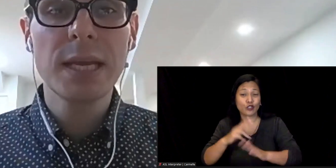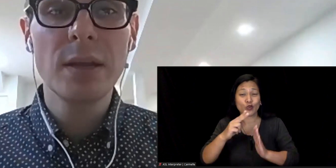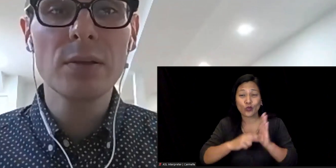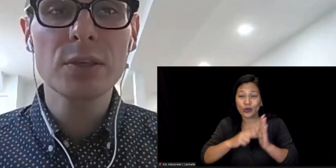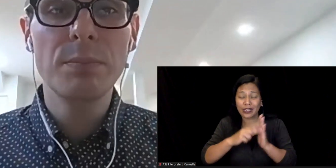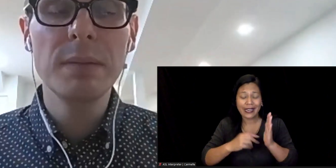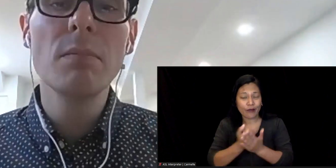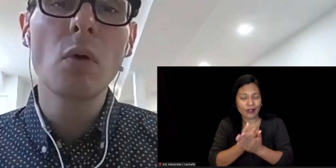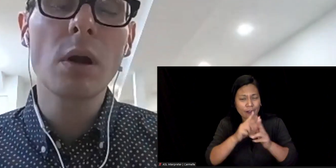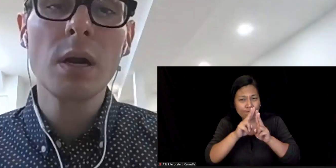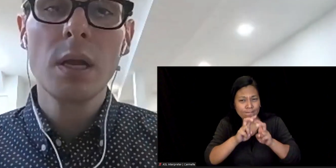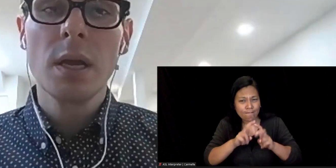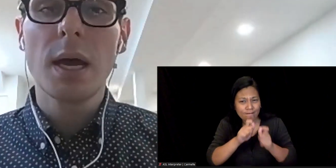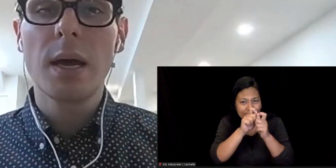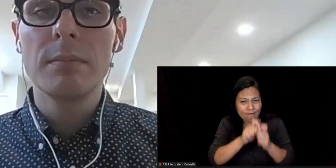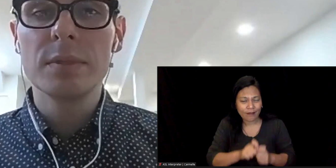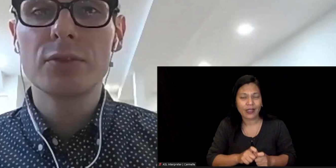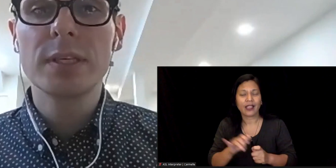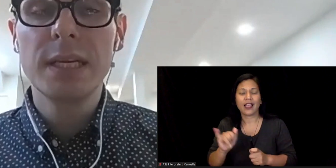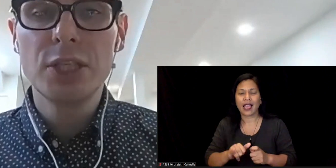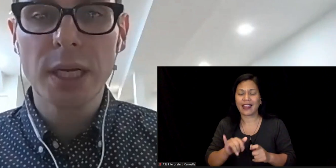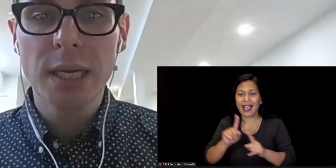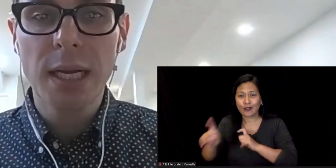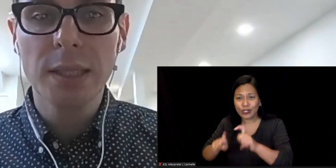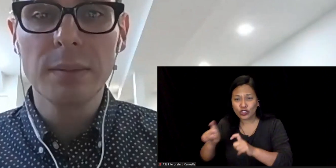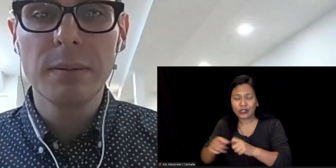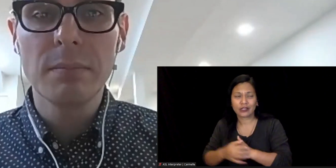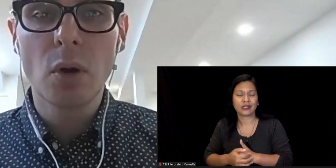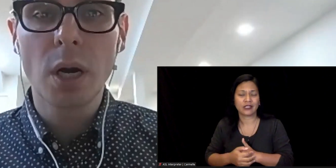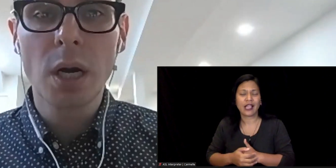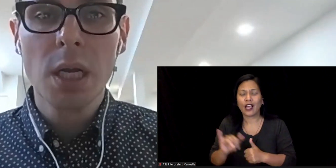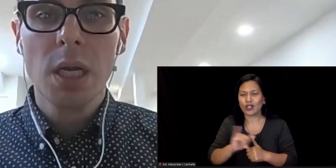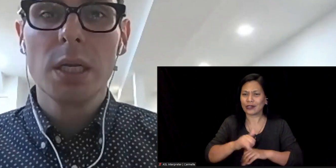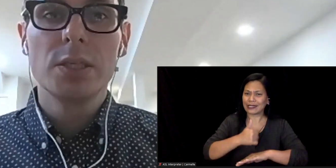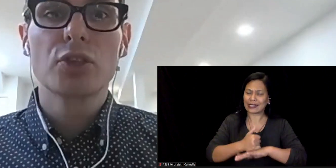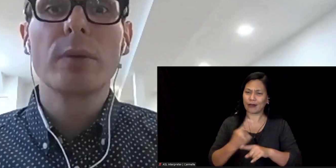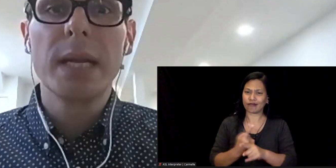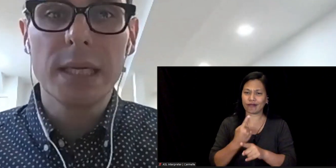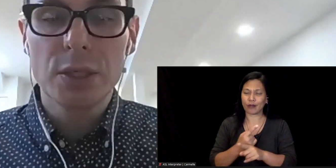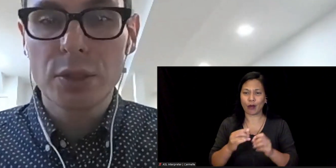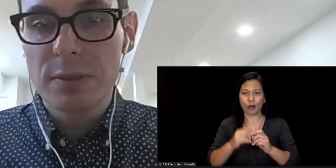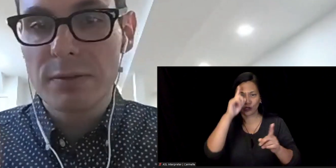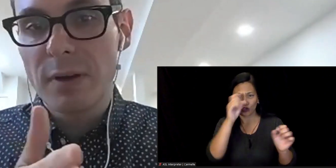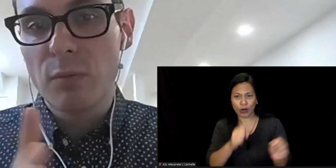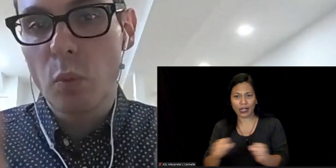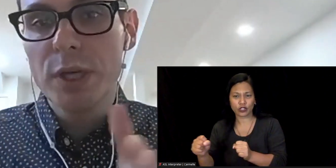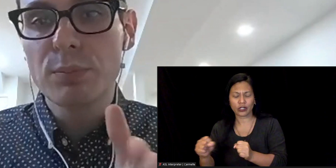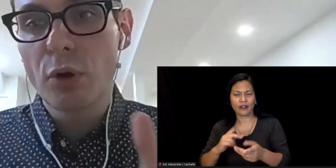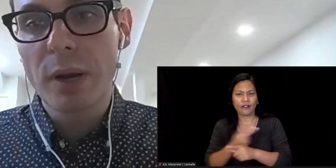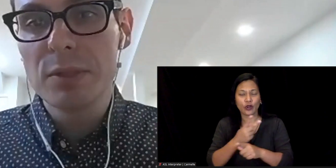And then also be more strategic and a little bit more discriminate in terms of which programs you